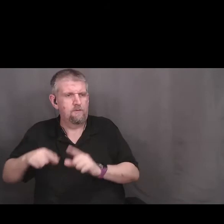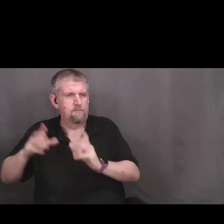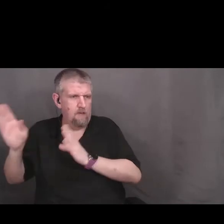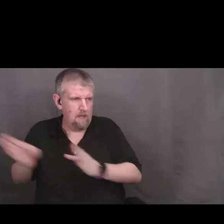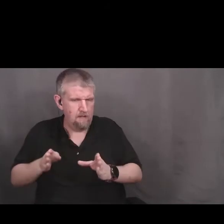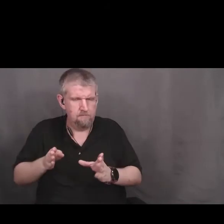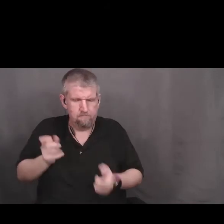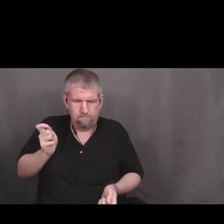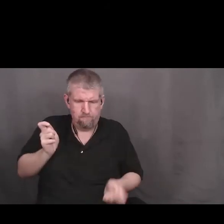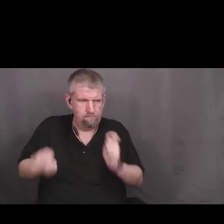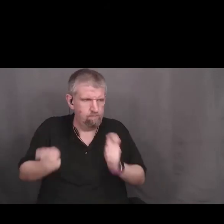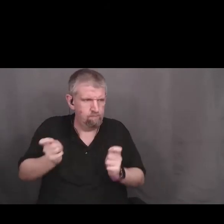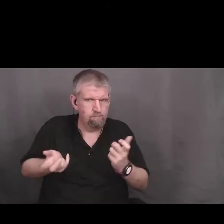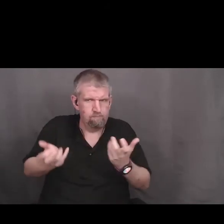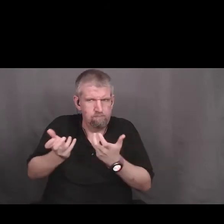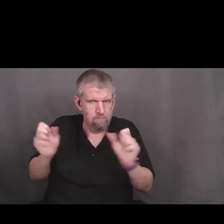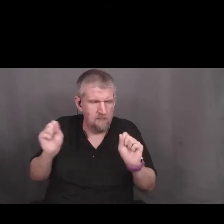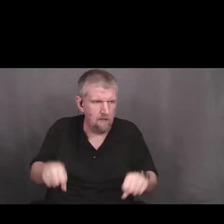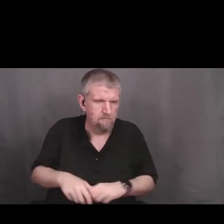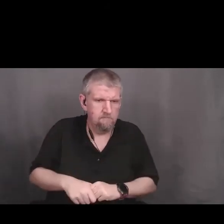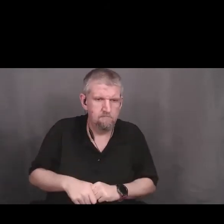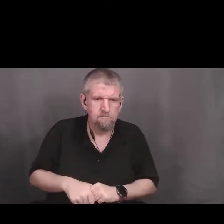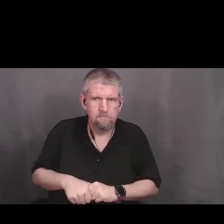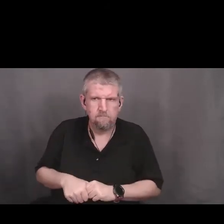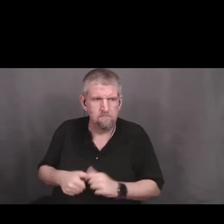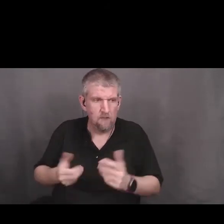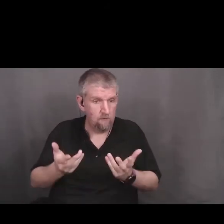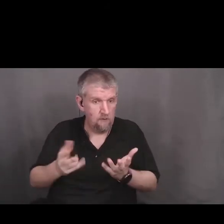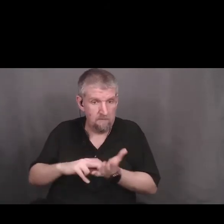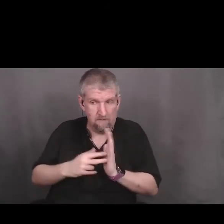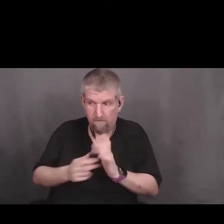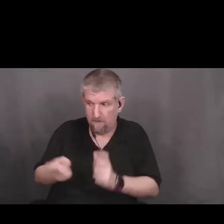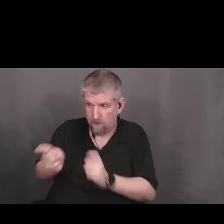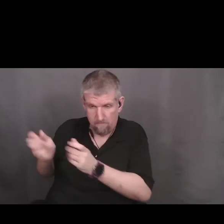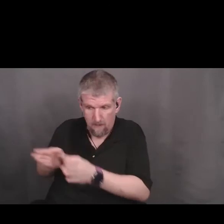and they also have the ability to change the services that are being provided to their client.